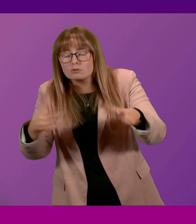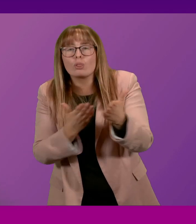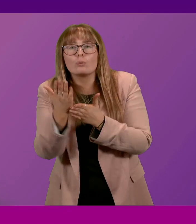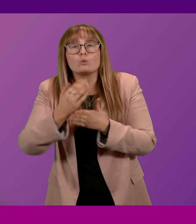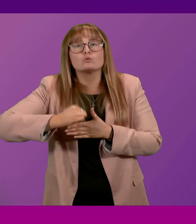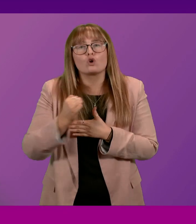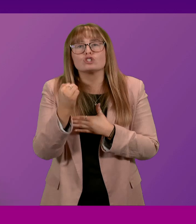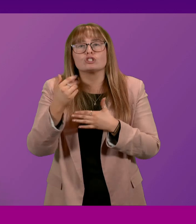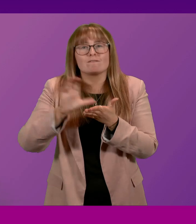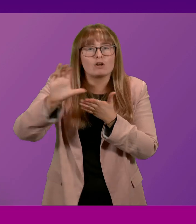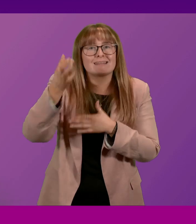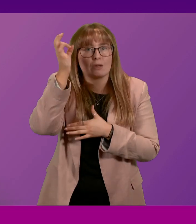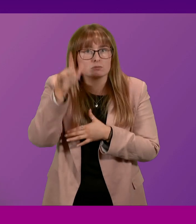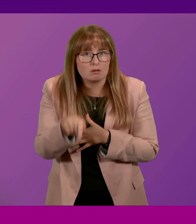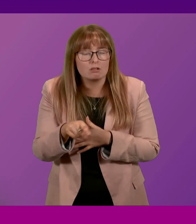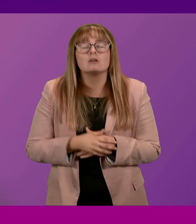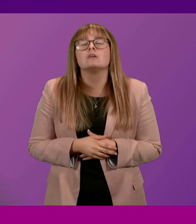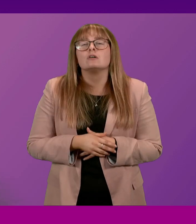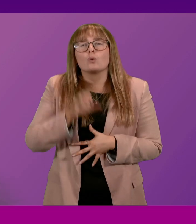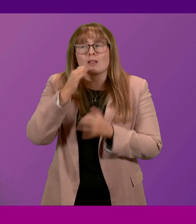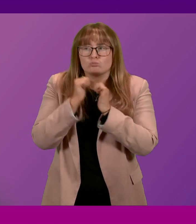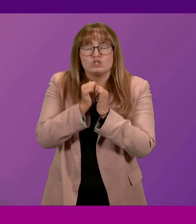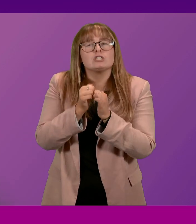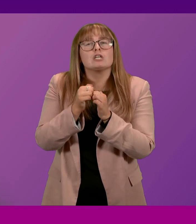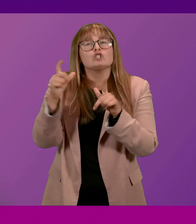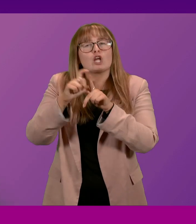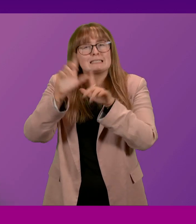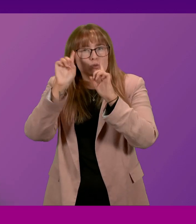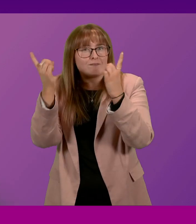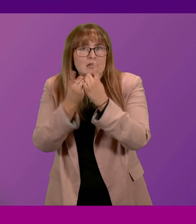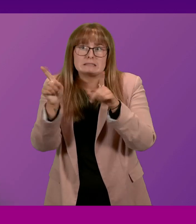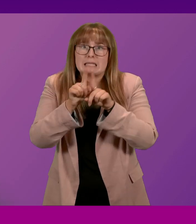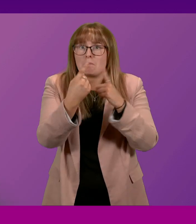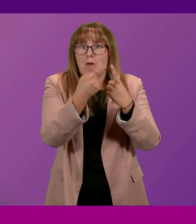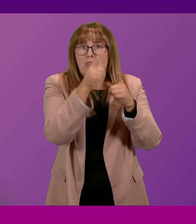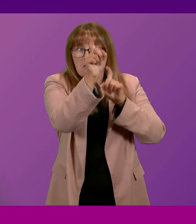Council. As Mr Golden will appreciate, the University of Dundee is an independent